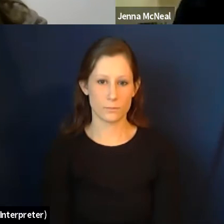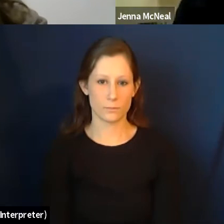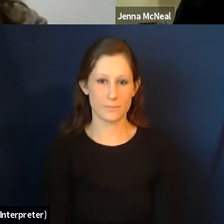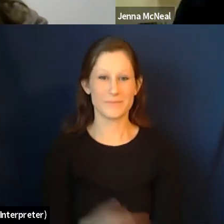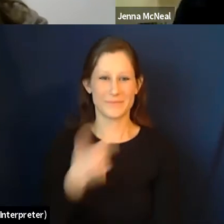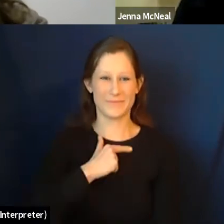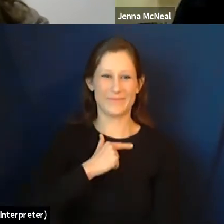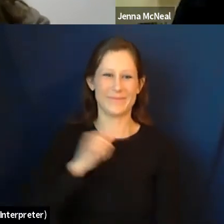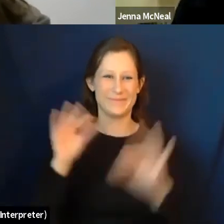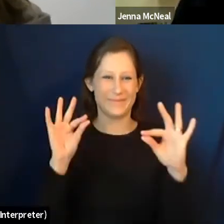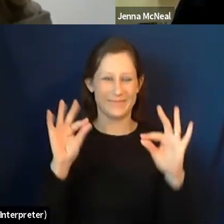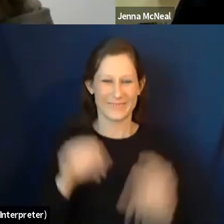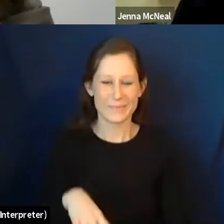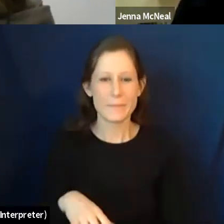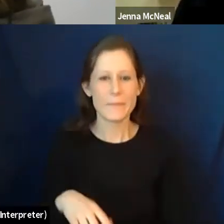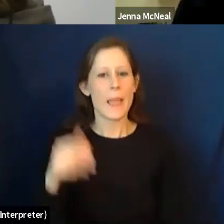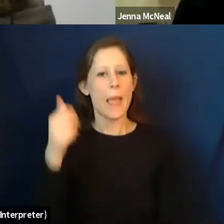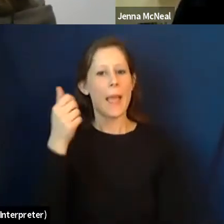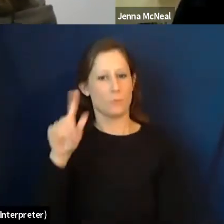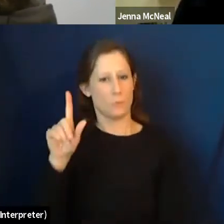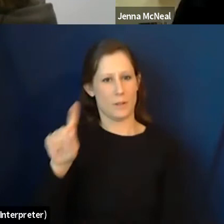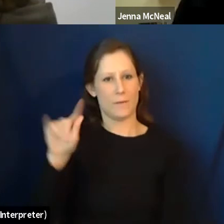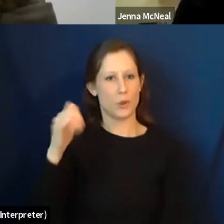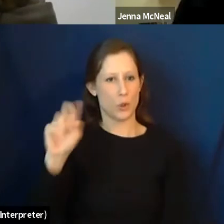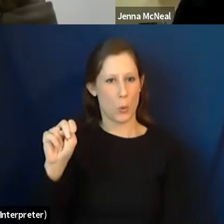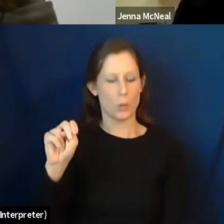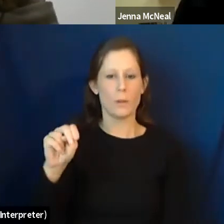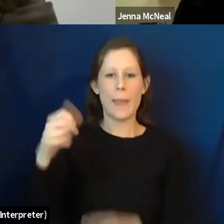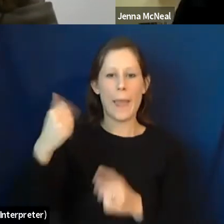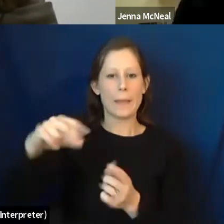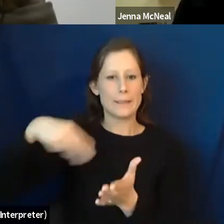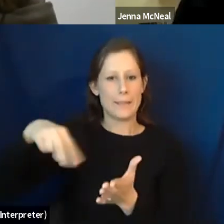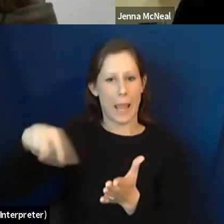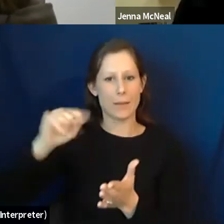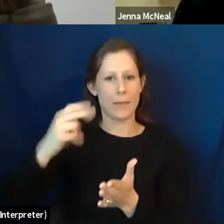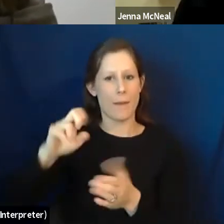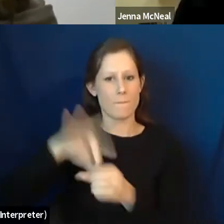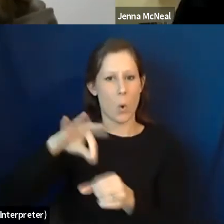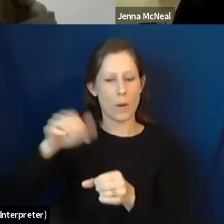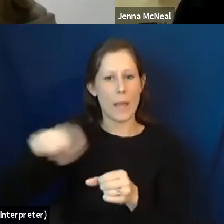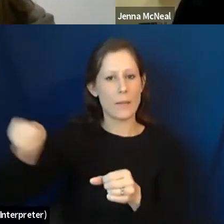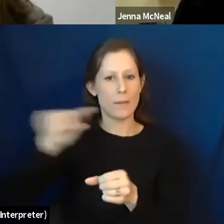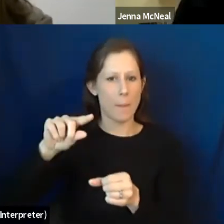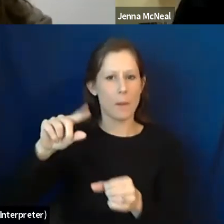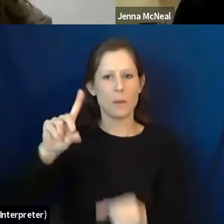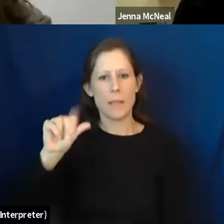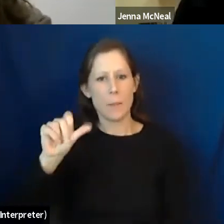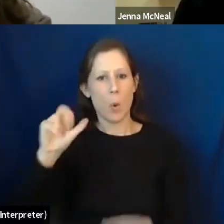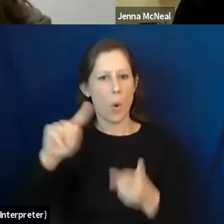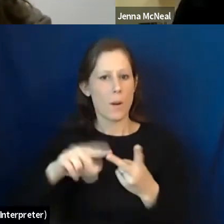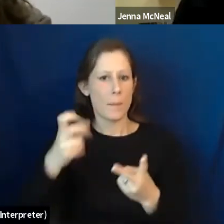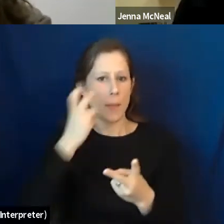for dance the vote disabled or blind absolutely absolutely first of all i want to apologize